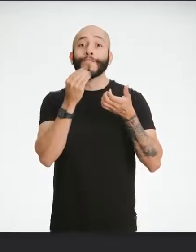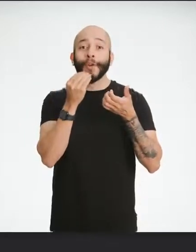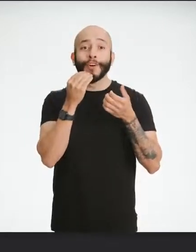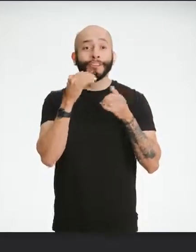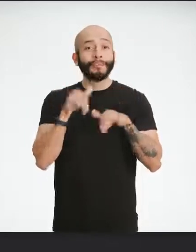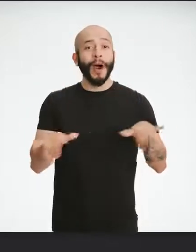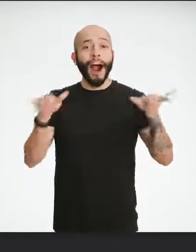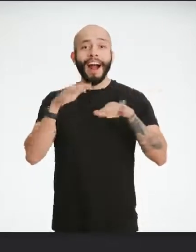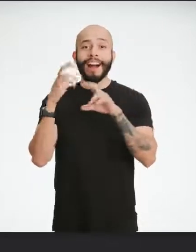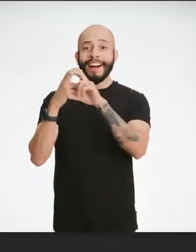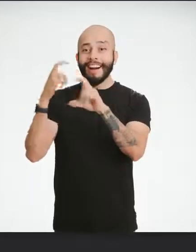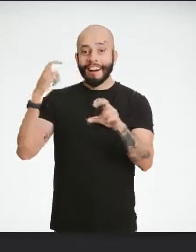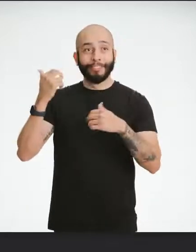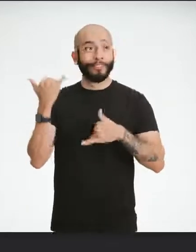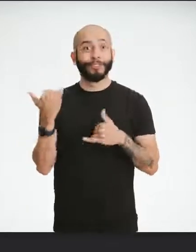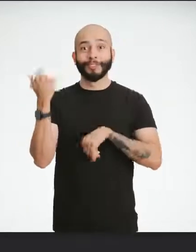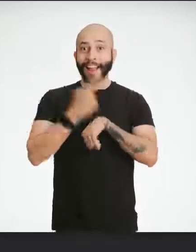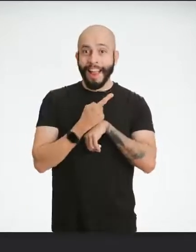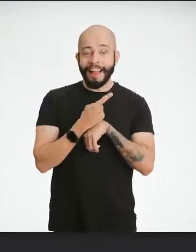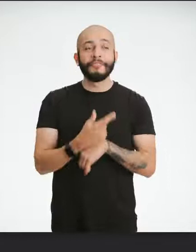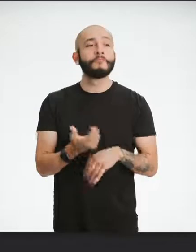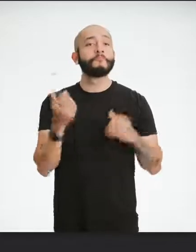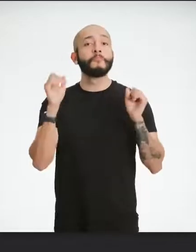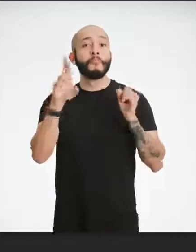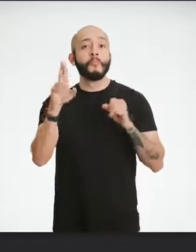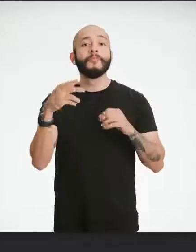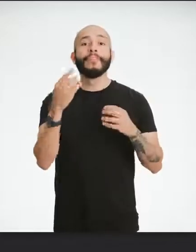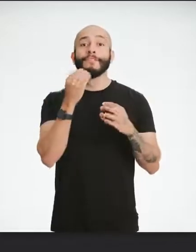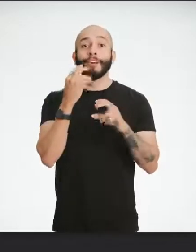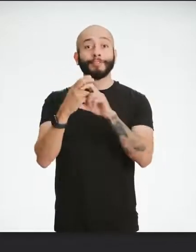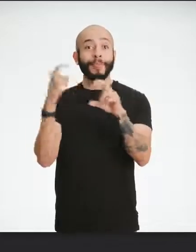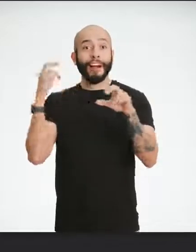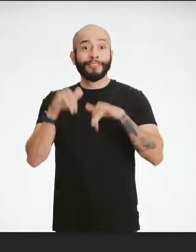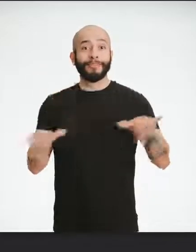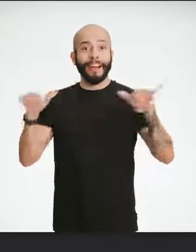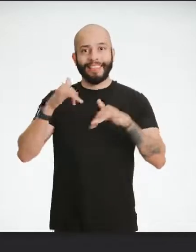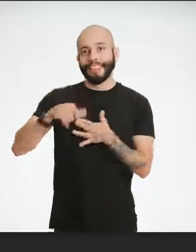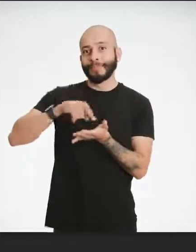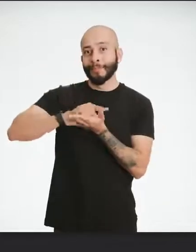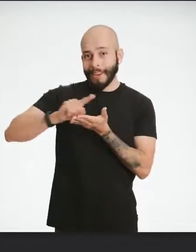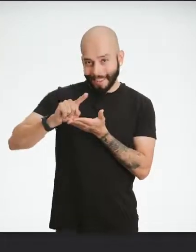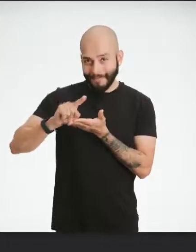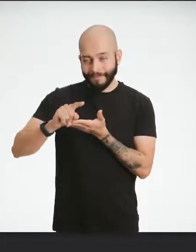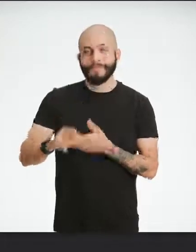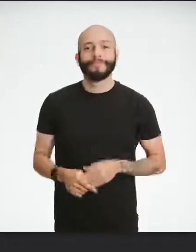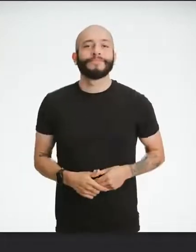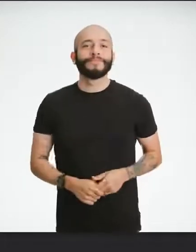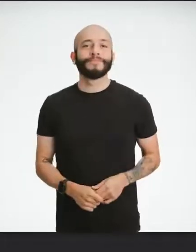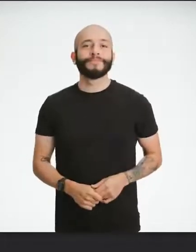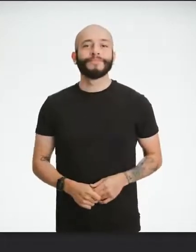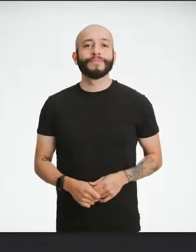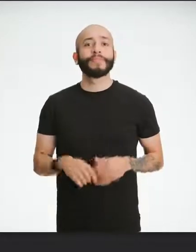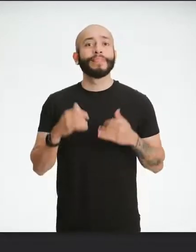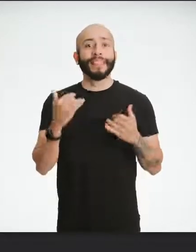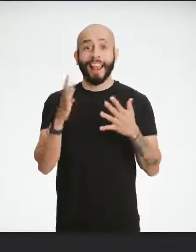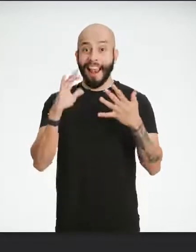parameter so people can say "Food truck trends for today," or "Food truck trends for this week.